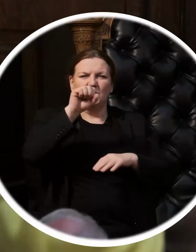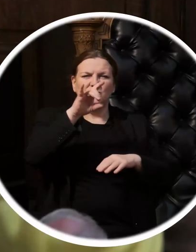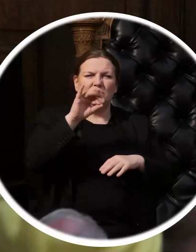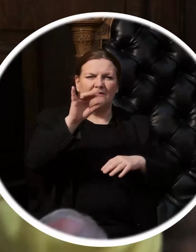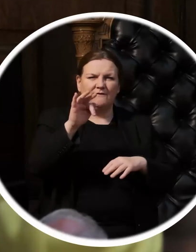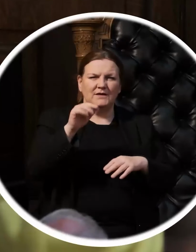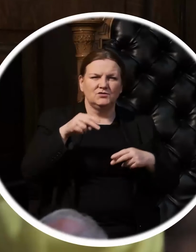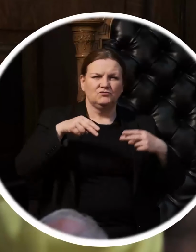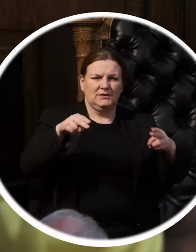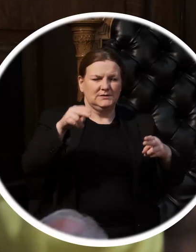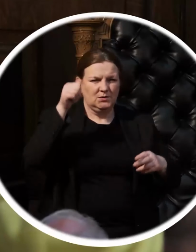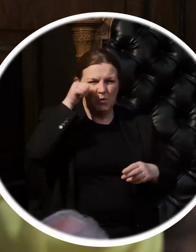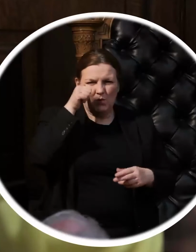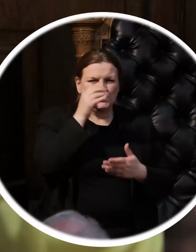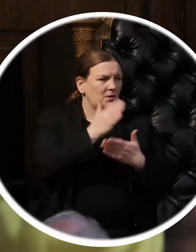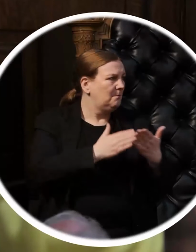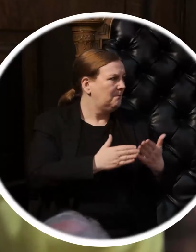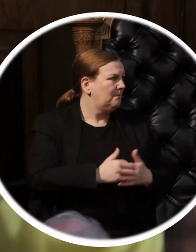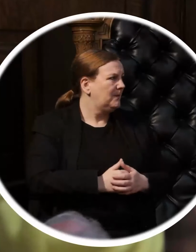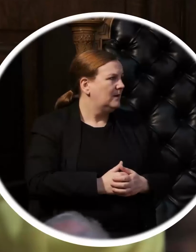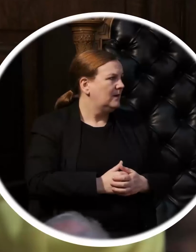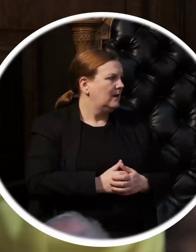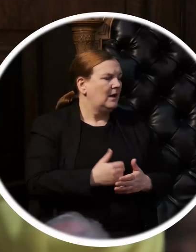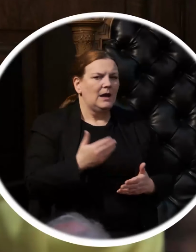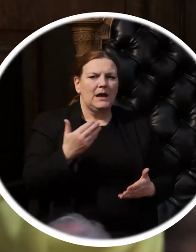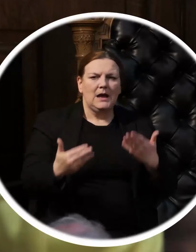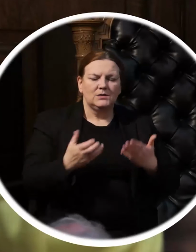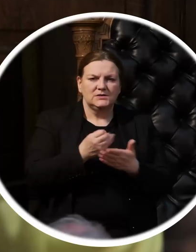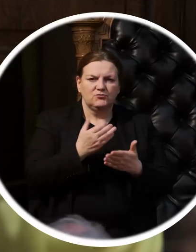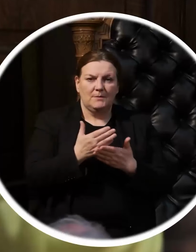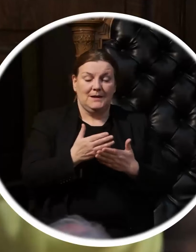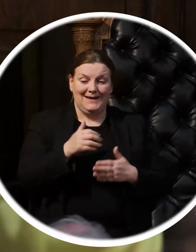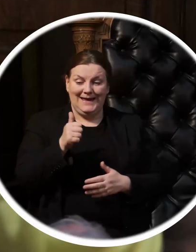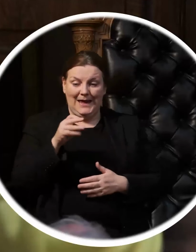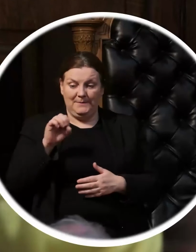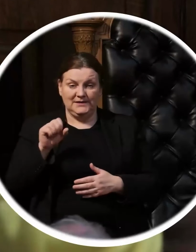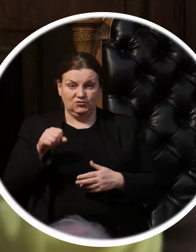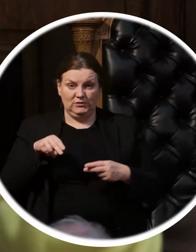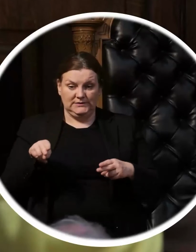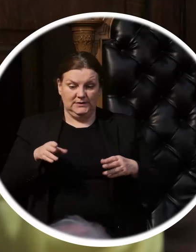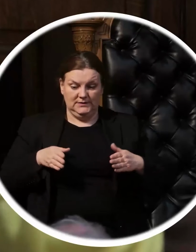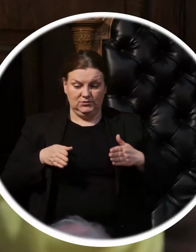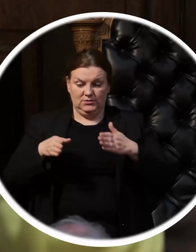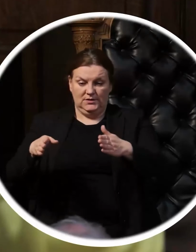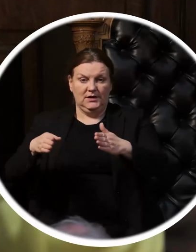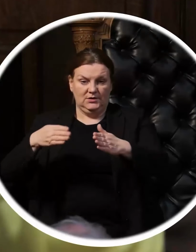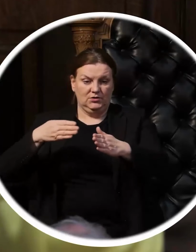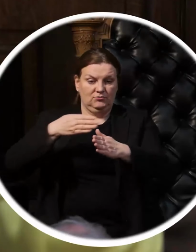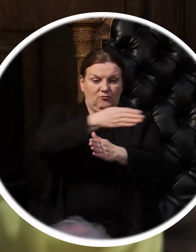but just to try and describe, you have Amiens Street kind of going in a straight line, Sheriff Street is over to the right hand side,